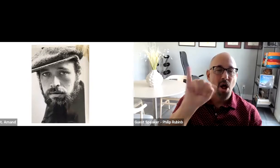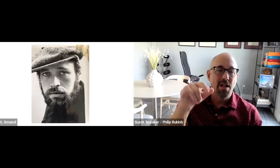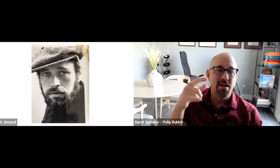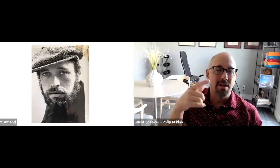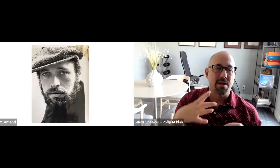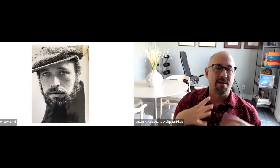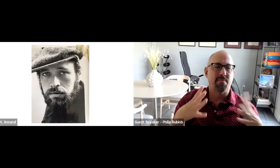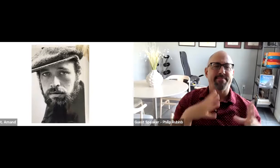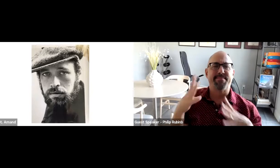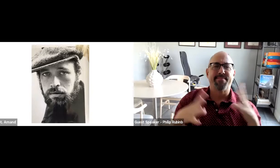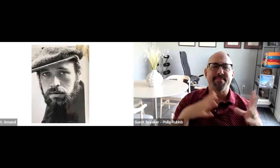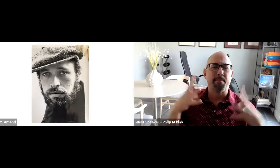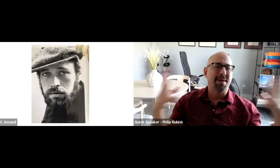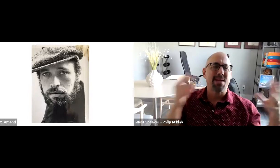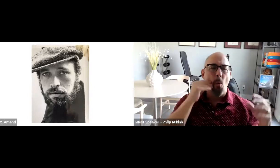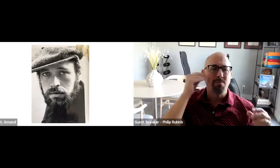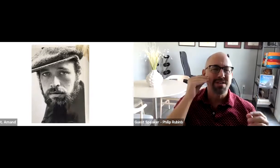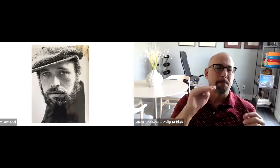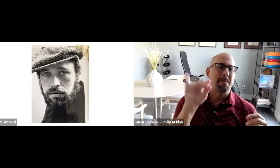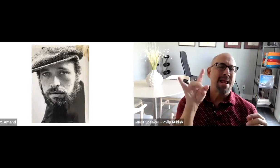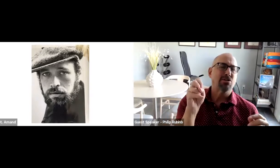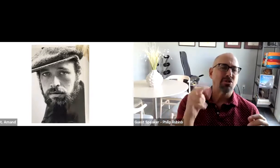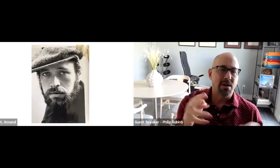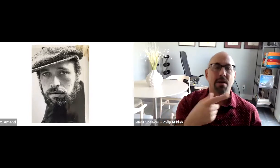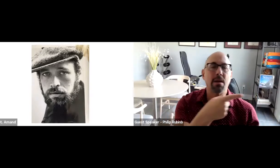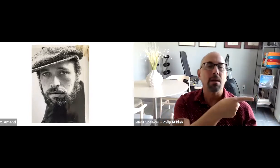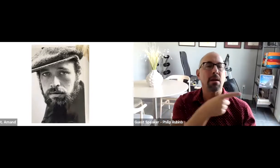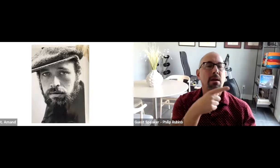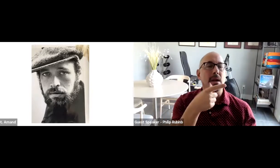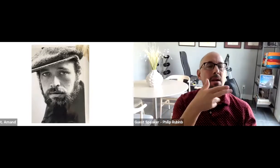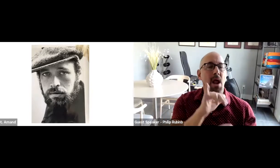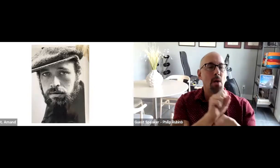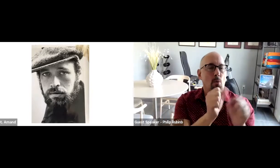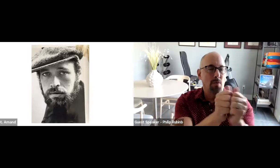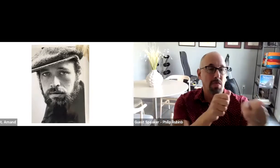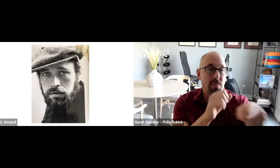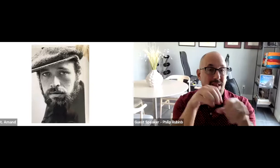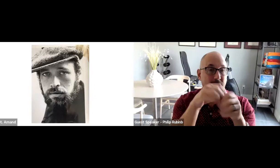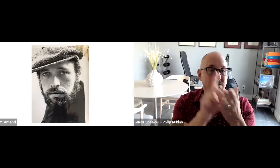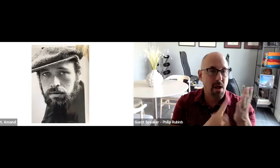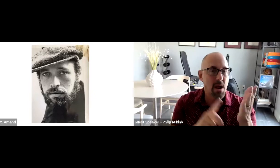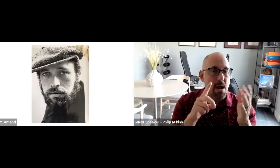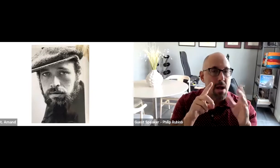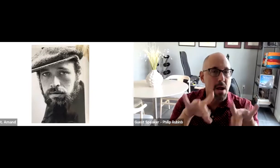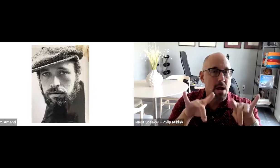It's a very wealthy end of Long Island and just huge homes and mansions there,